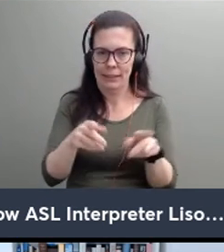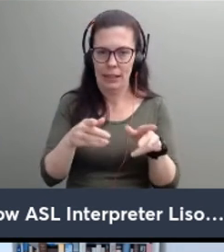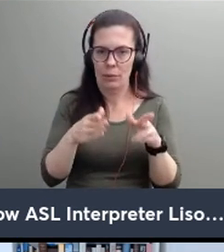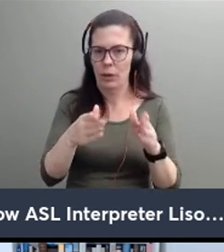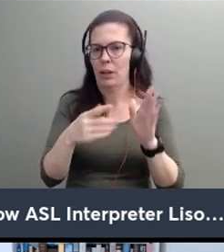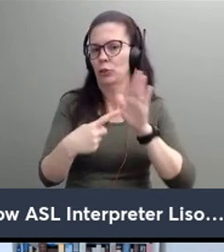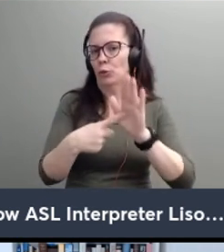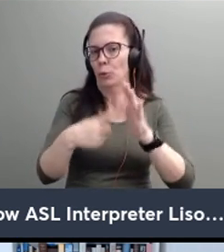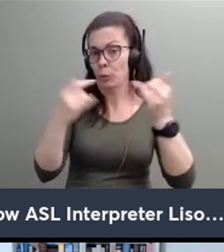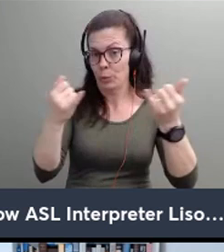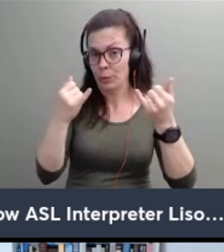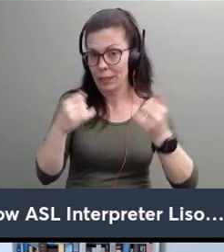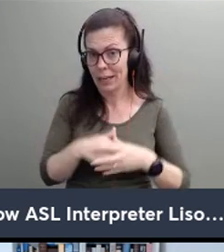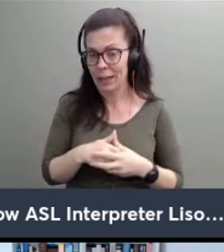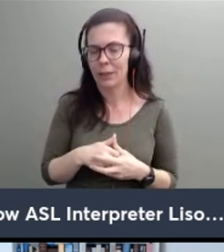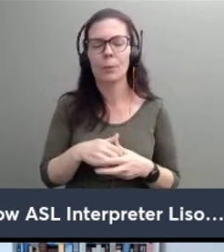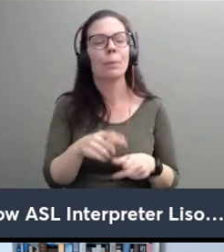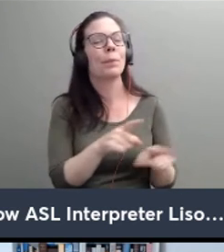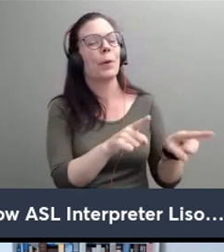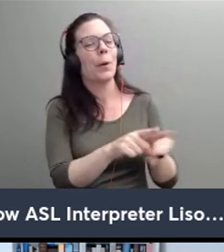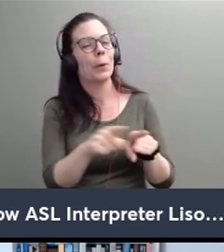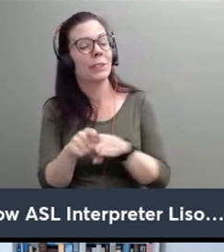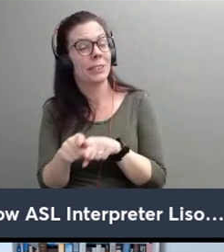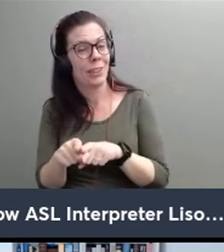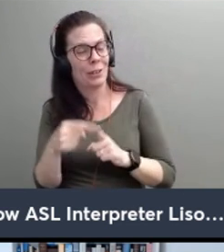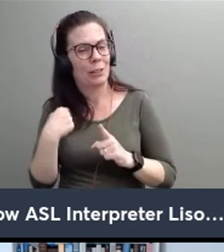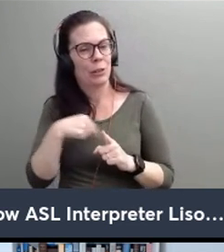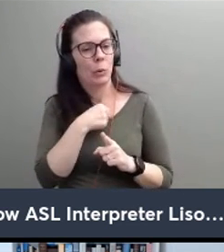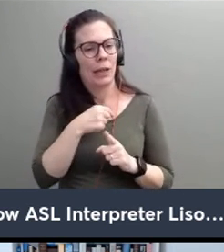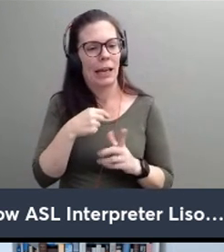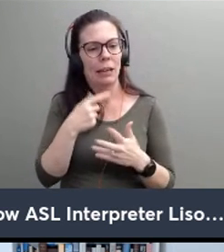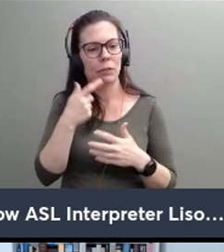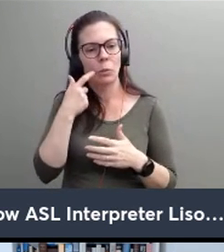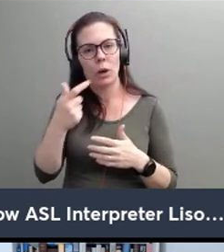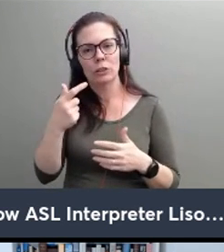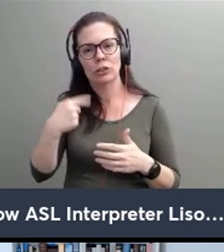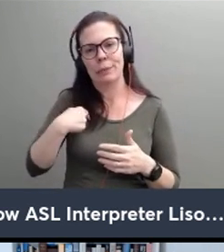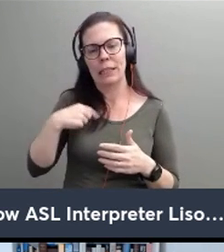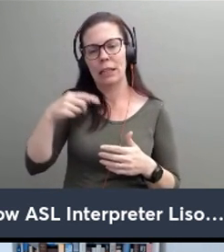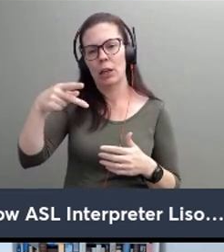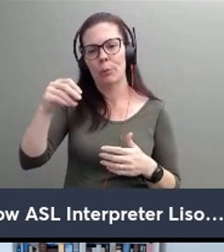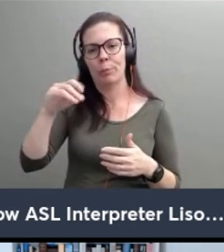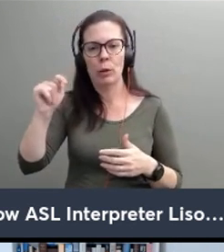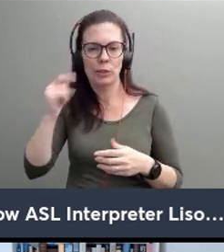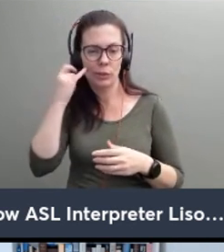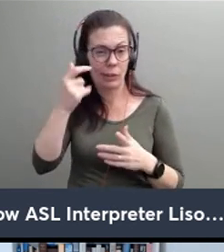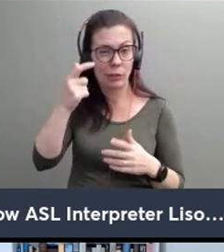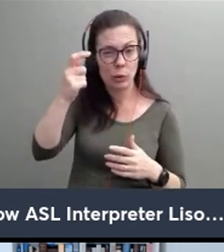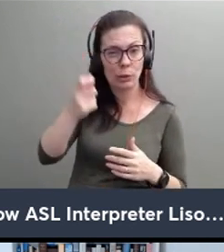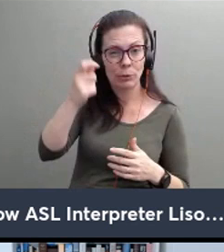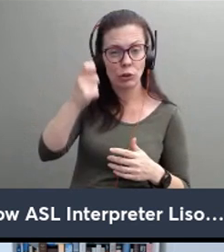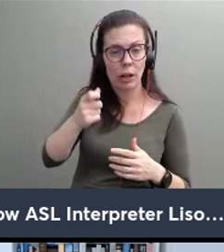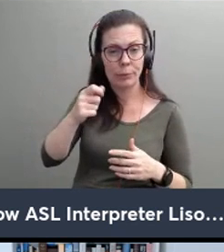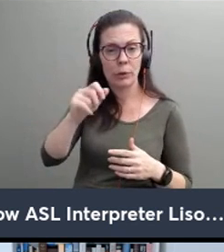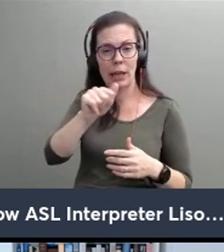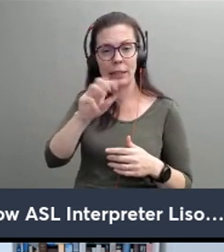And we are also going to be having a What's New post. Like if someone is subscribed to AWS's What New, it's going to come up on that.